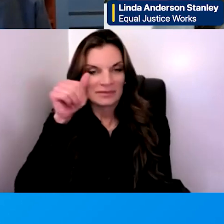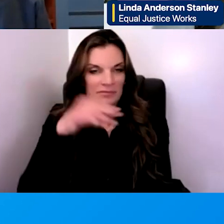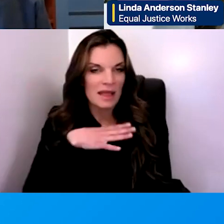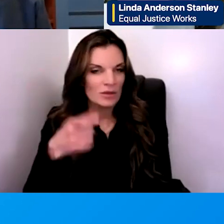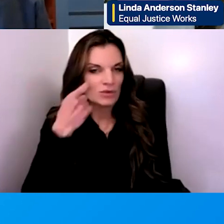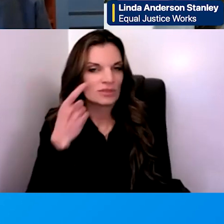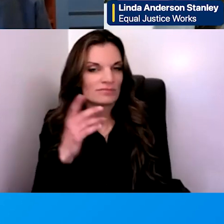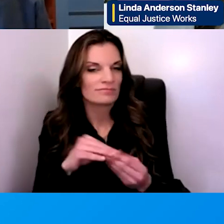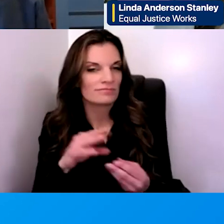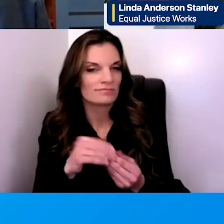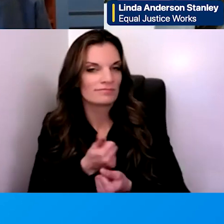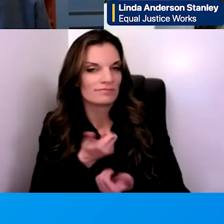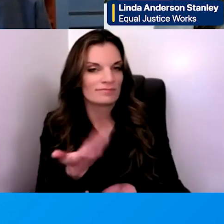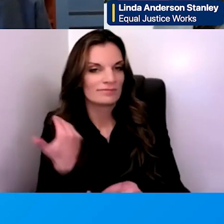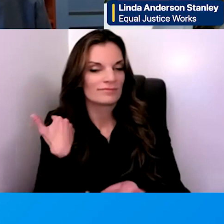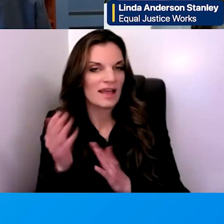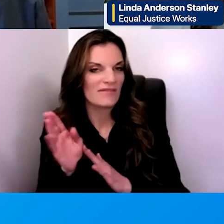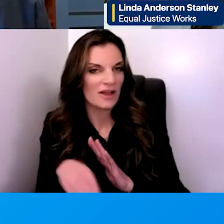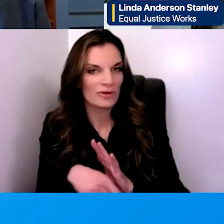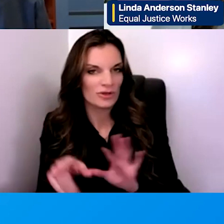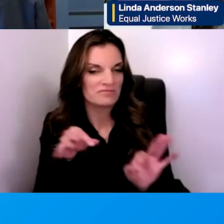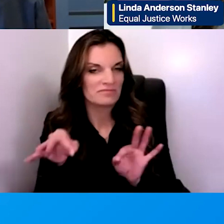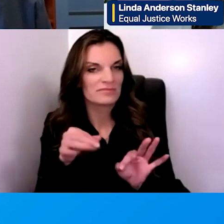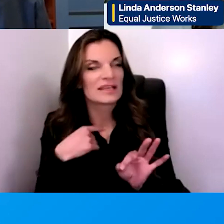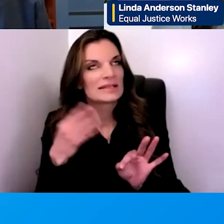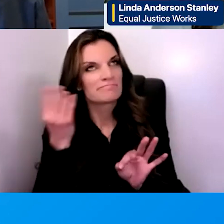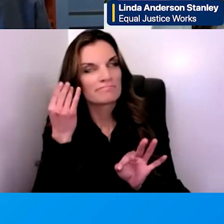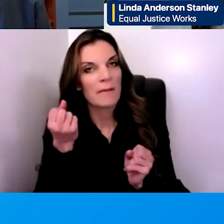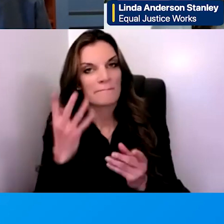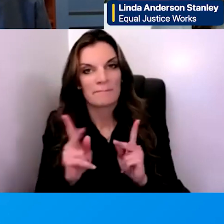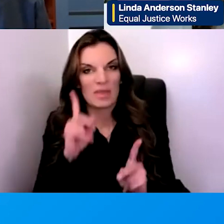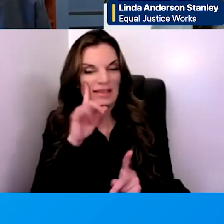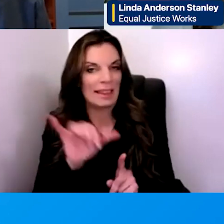know Linda I'm thinktying about